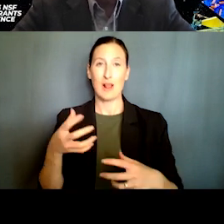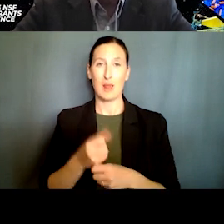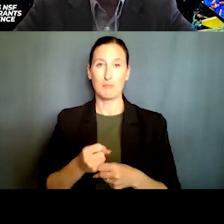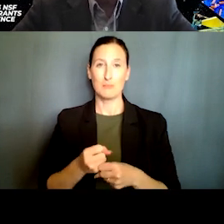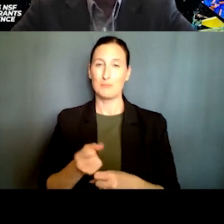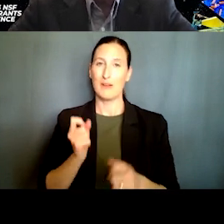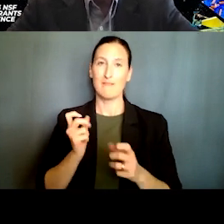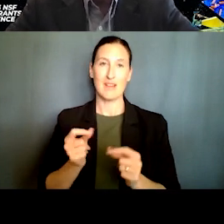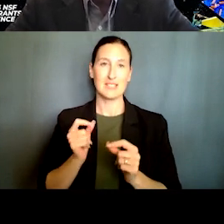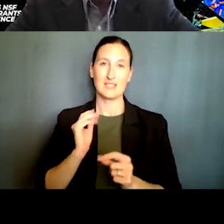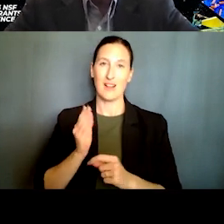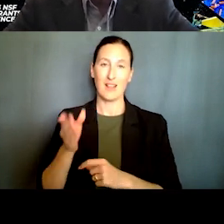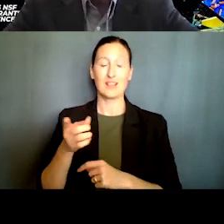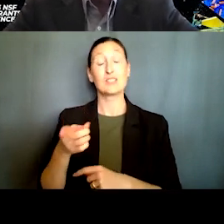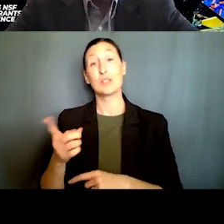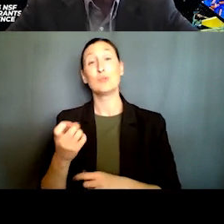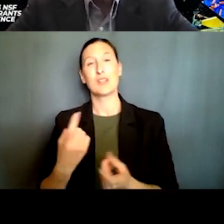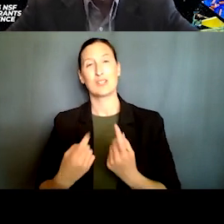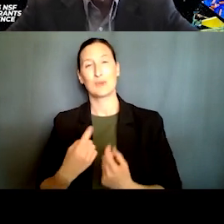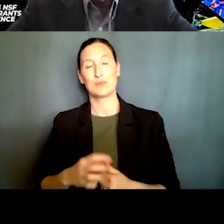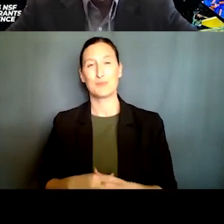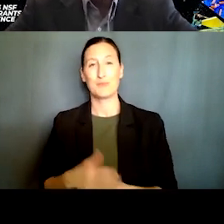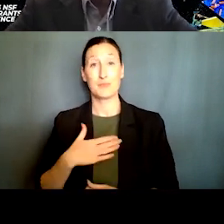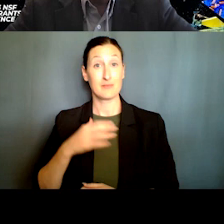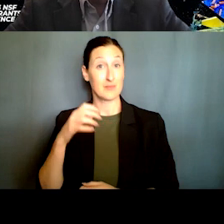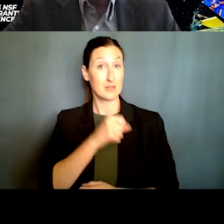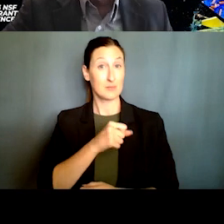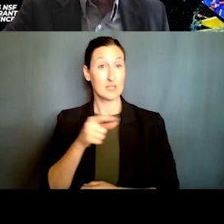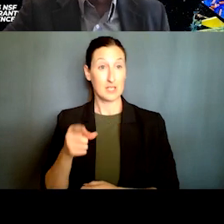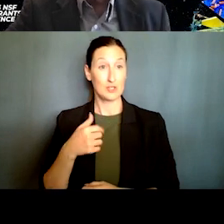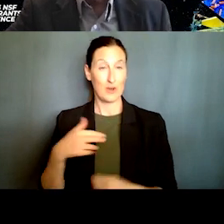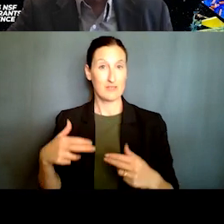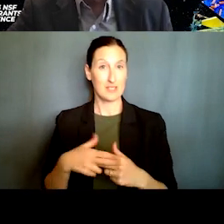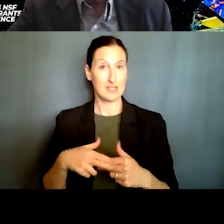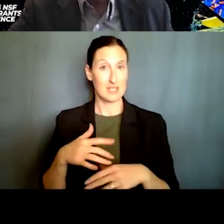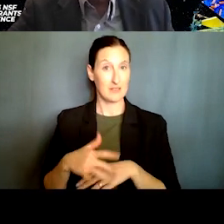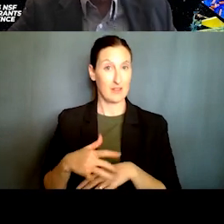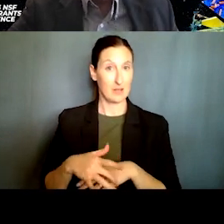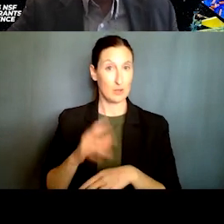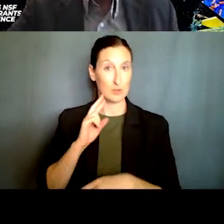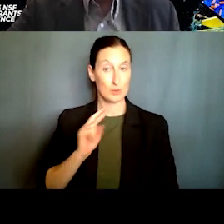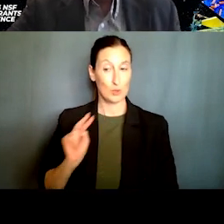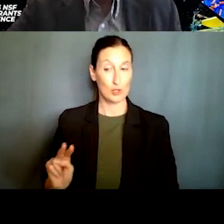pretty quickly so there's time for questions. My assumption is that you have the slides available to look